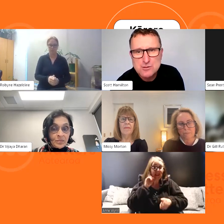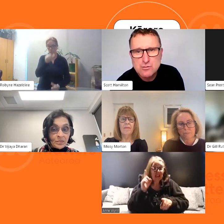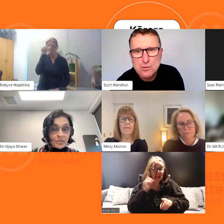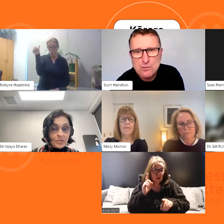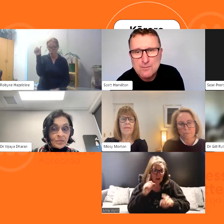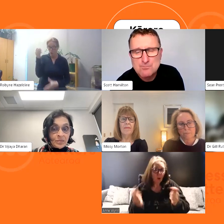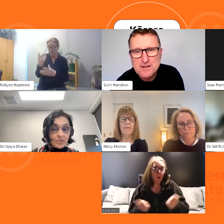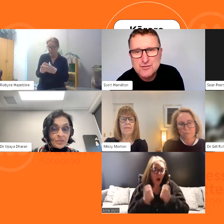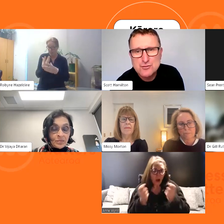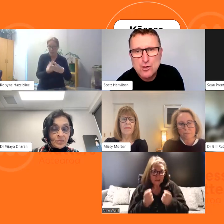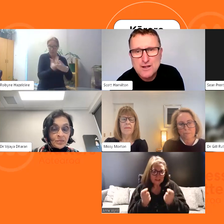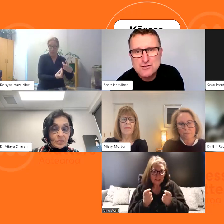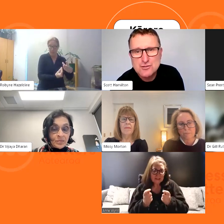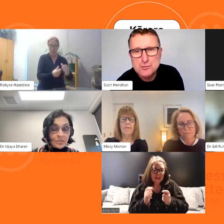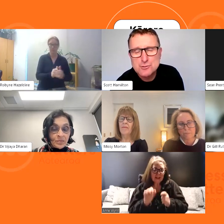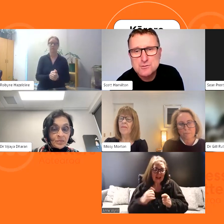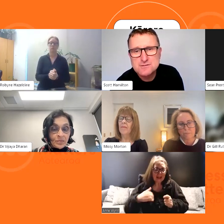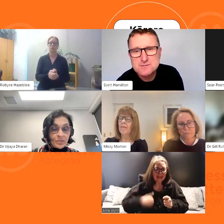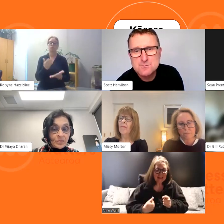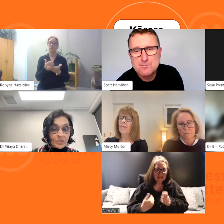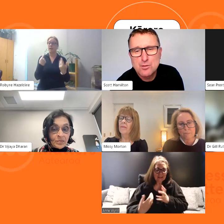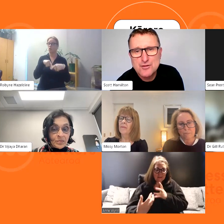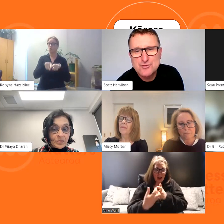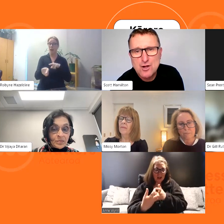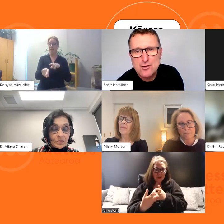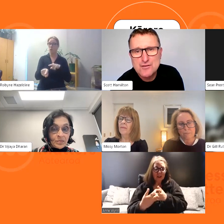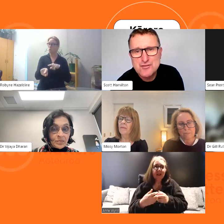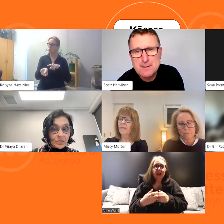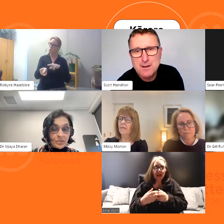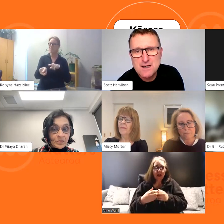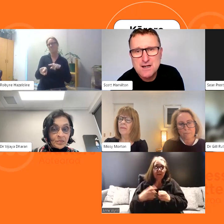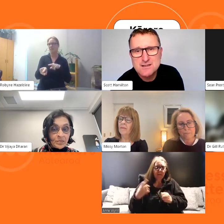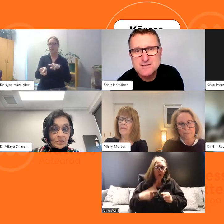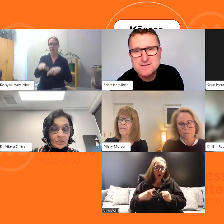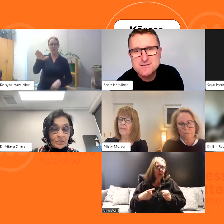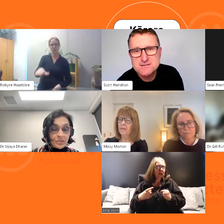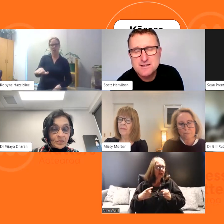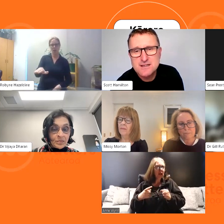so forth, and just trying to put the child on the same par as a